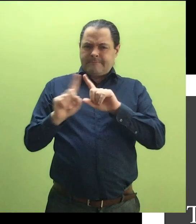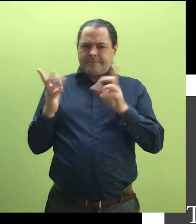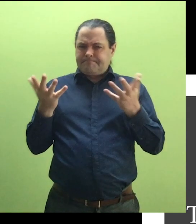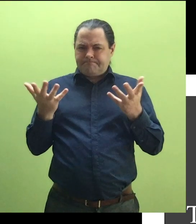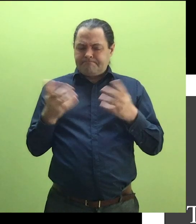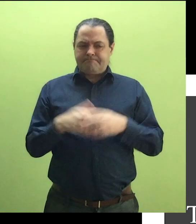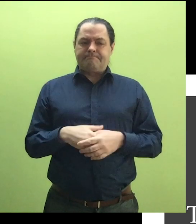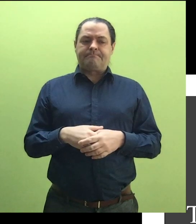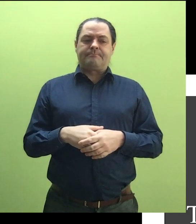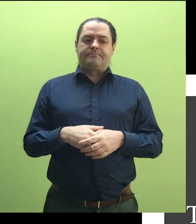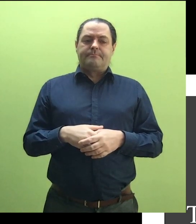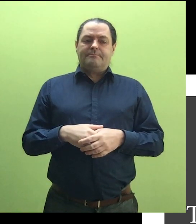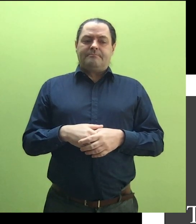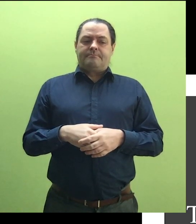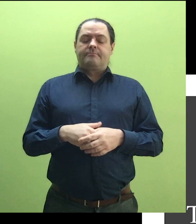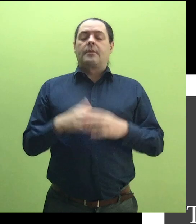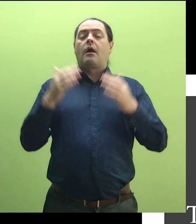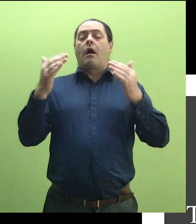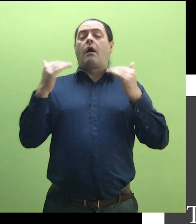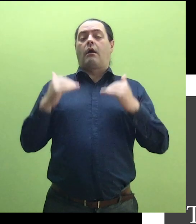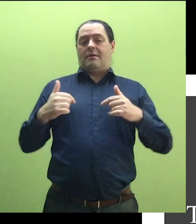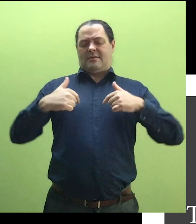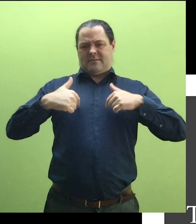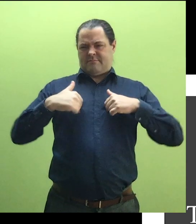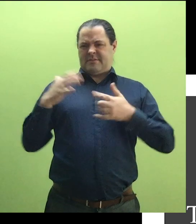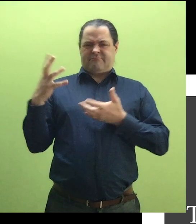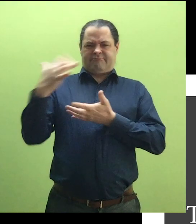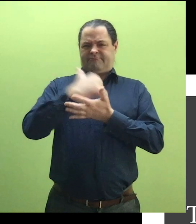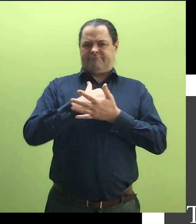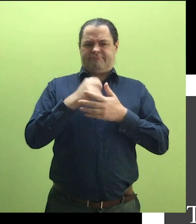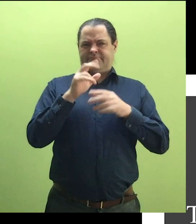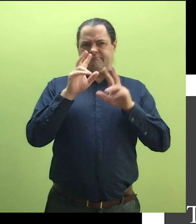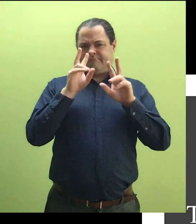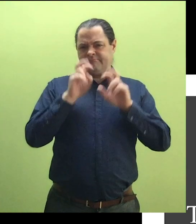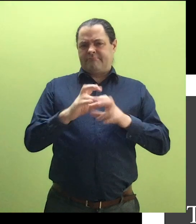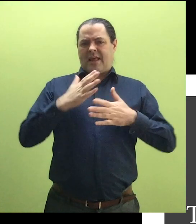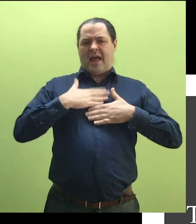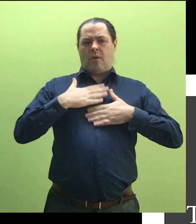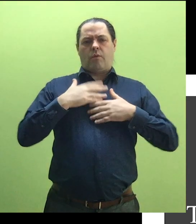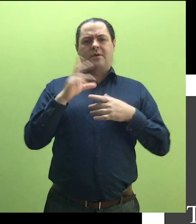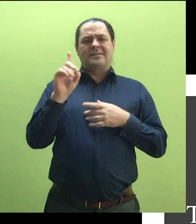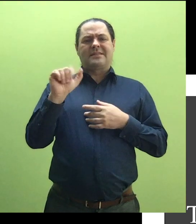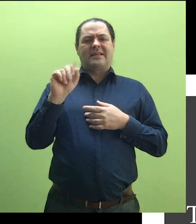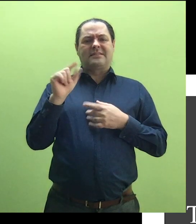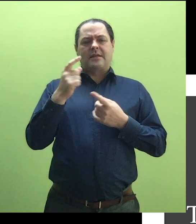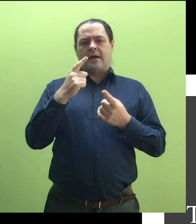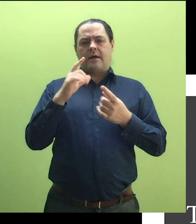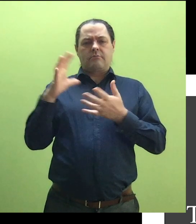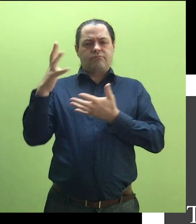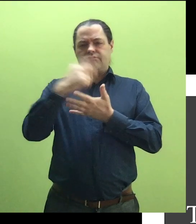acquisition literature. Afterwards , we will explain how we collected and analyzed our data. And lastly, we will